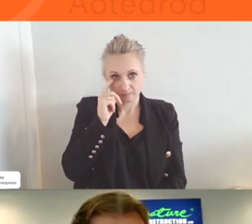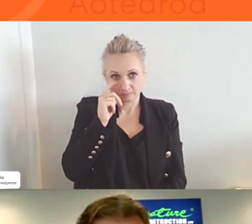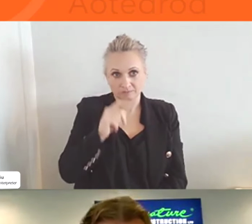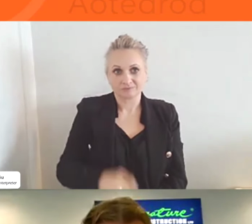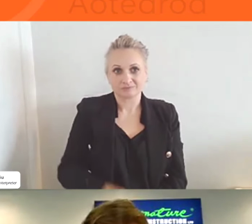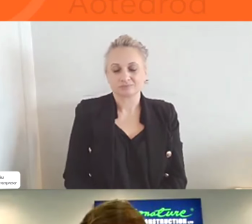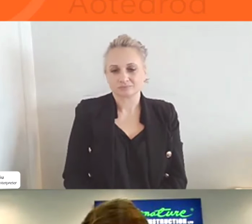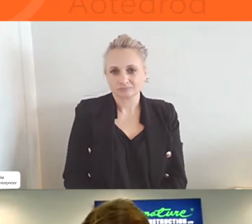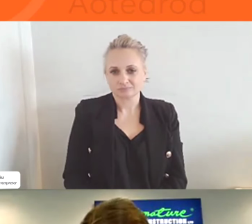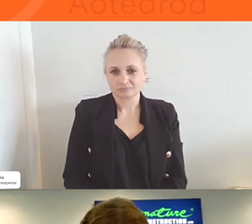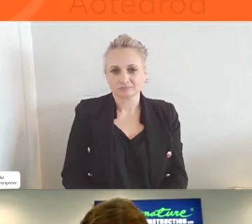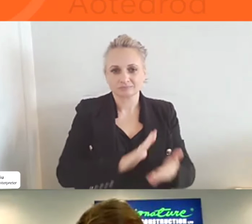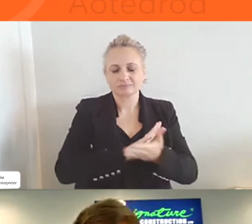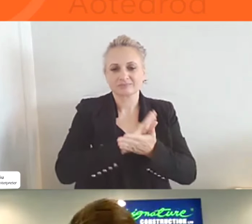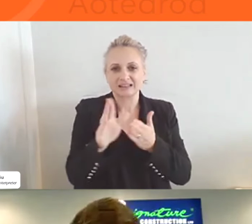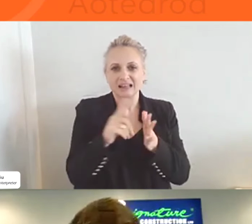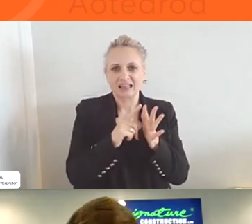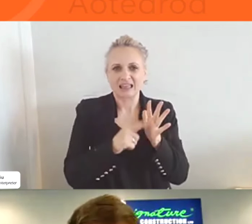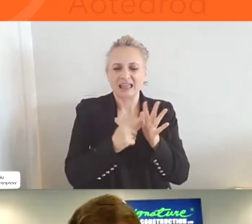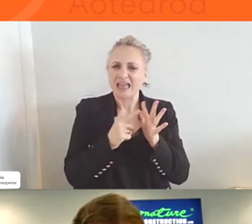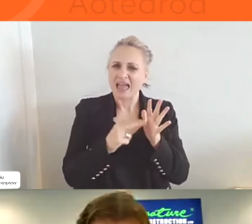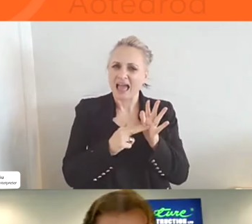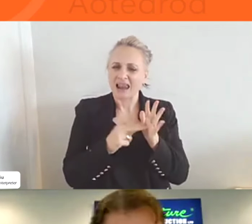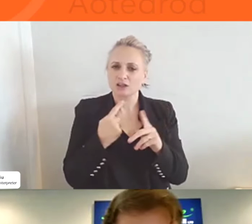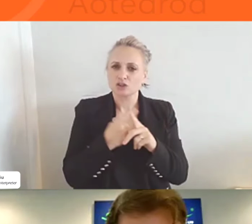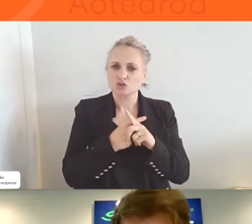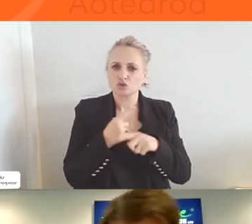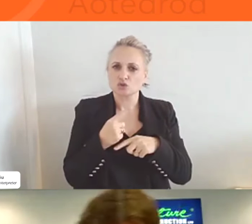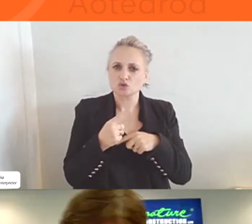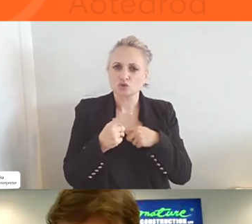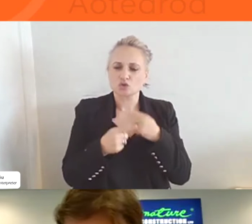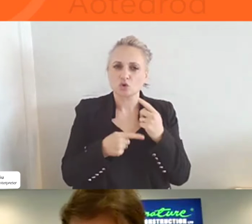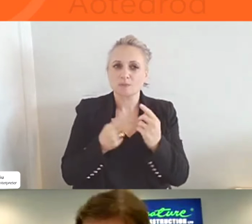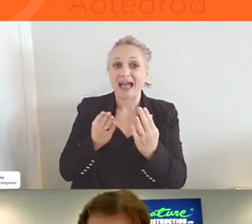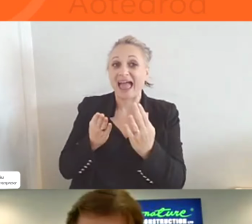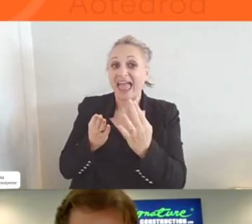confusion between accessible FUD and highly modified homes. So in